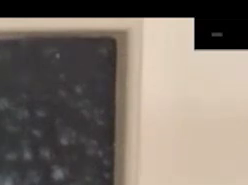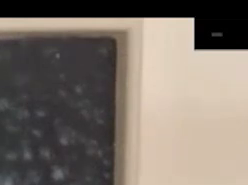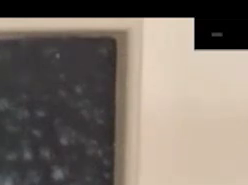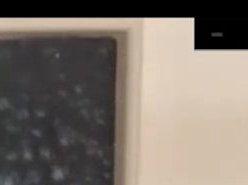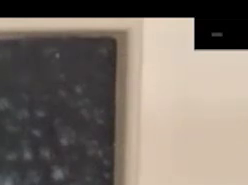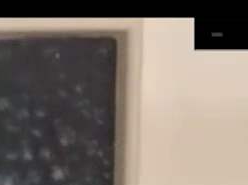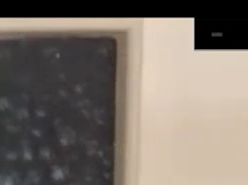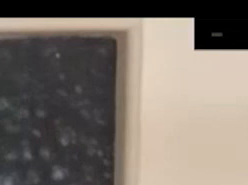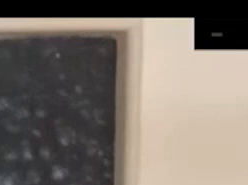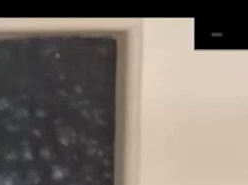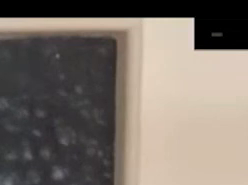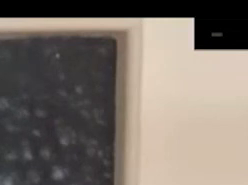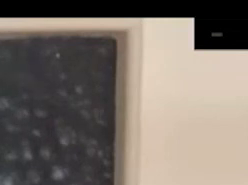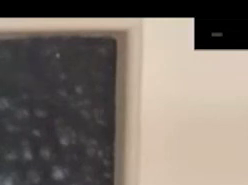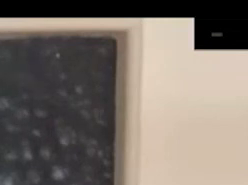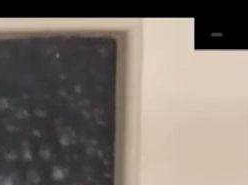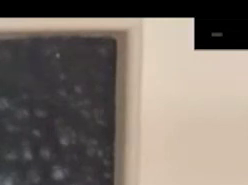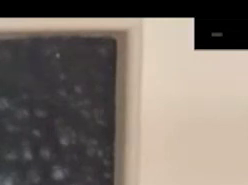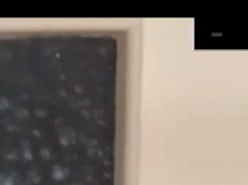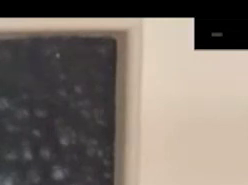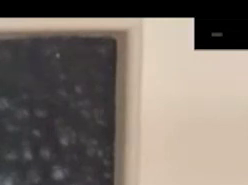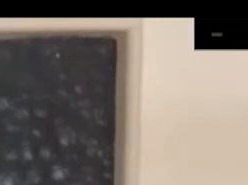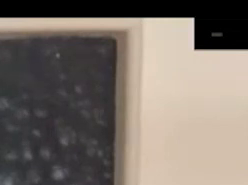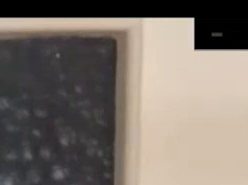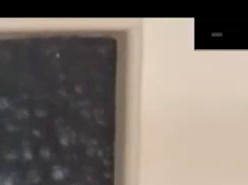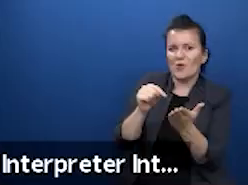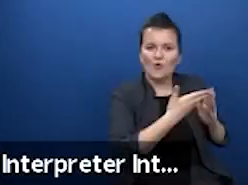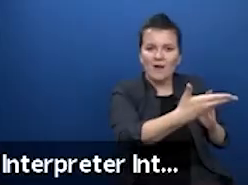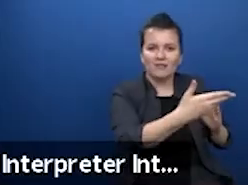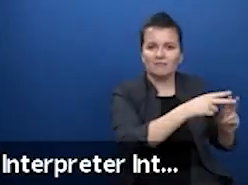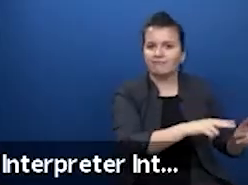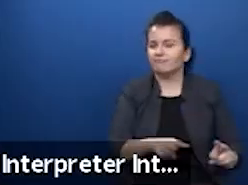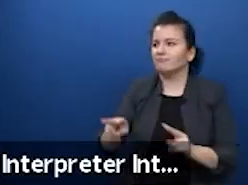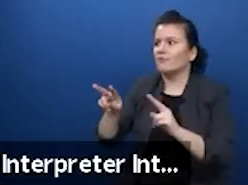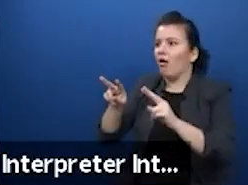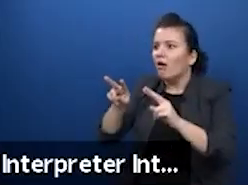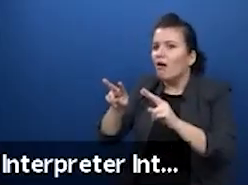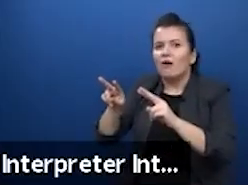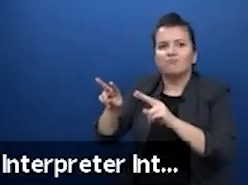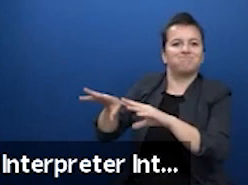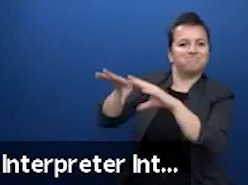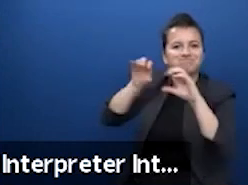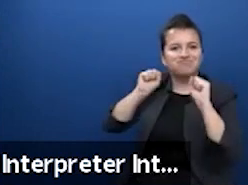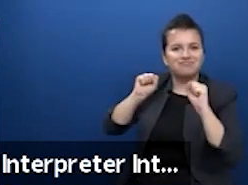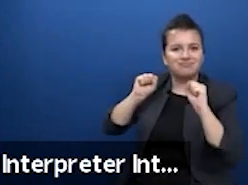of a human being. Because it sharpens the sense of reality as well as a sense of possibilities.